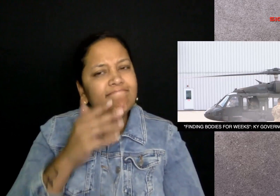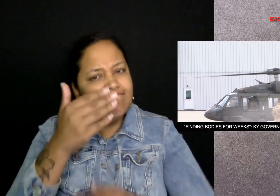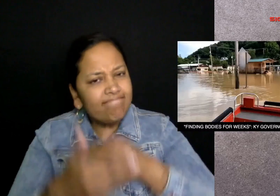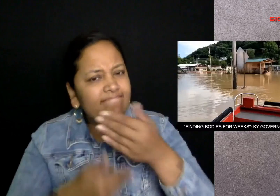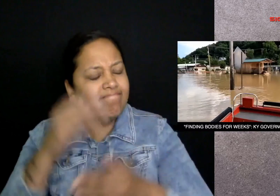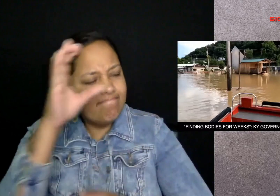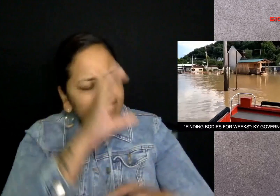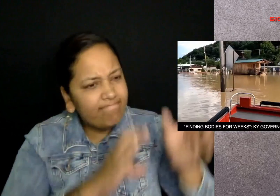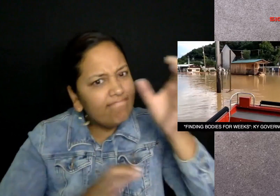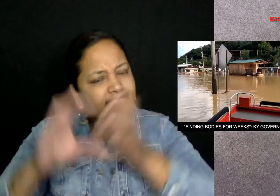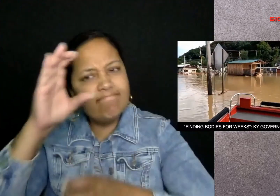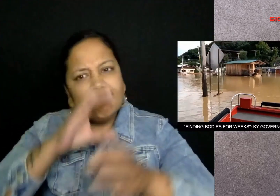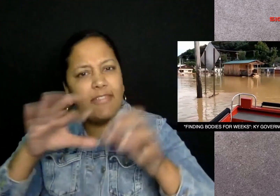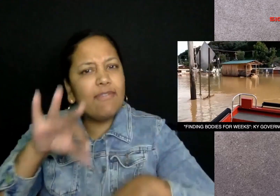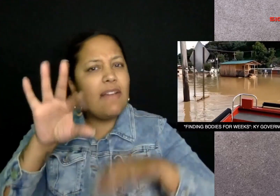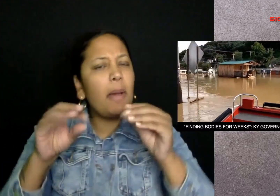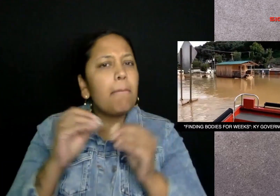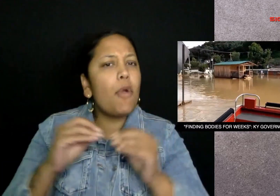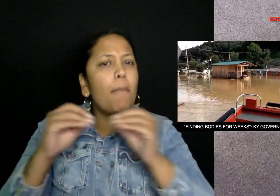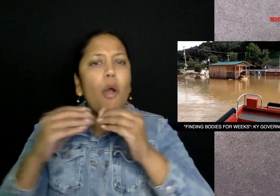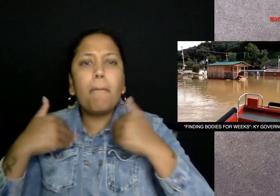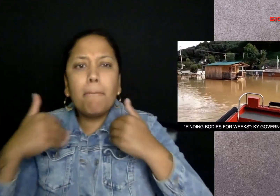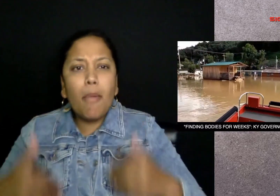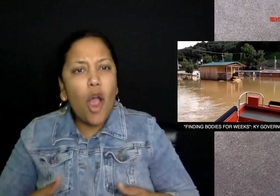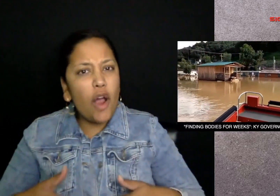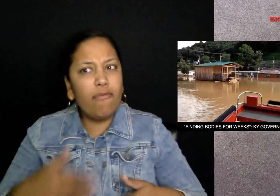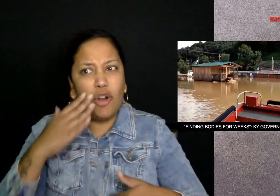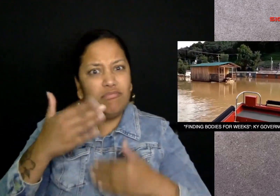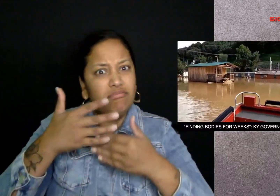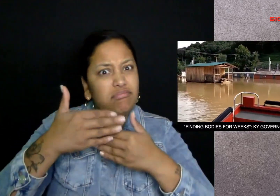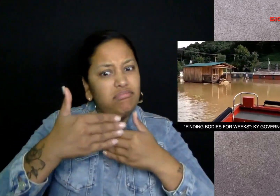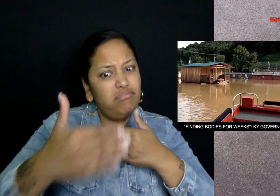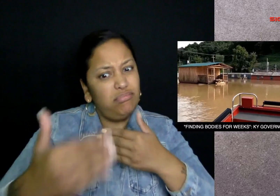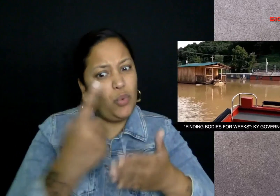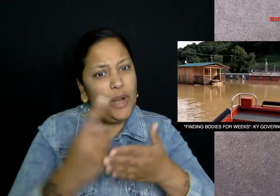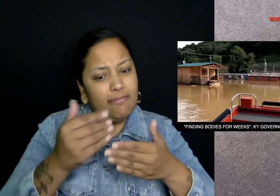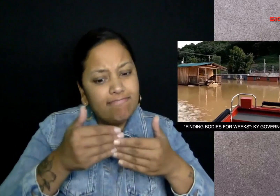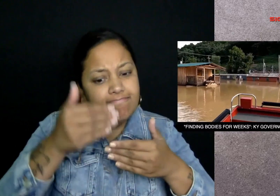rescuers may be finding bodies for weeks